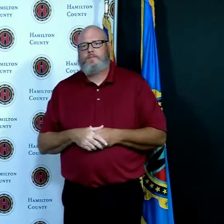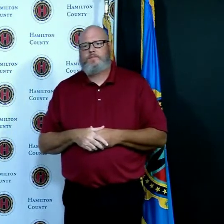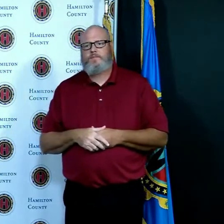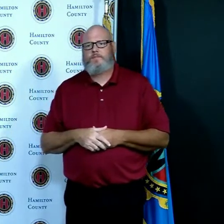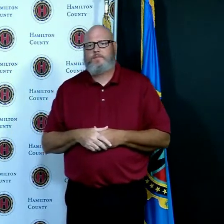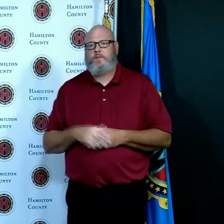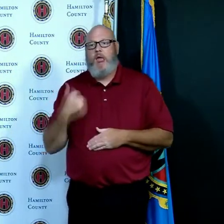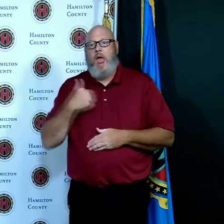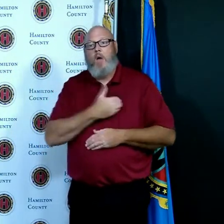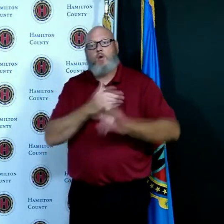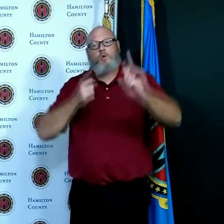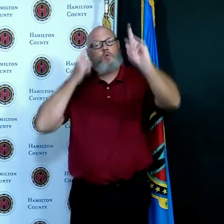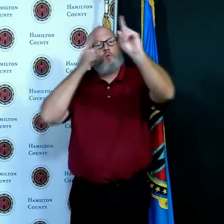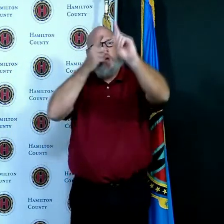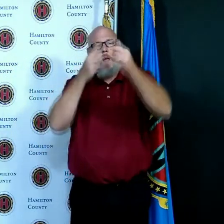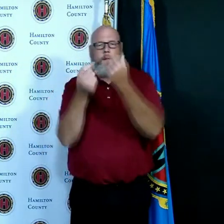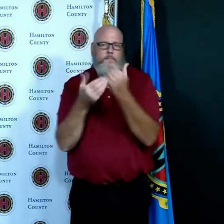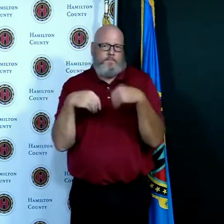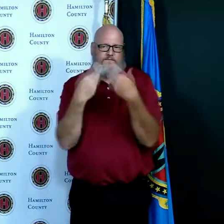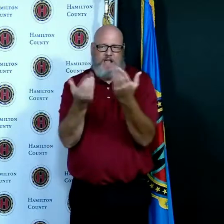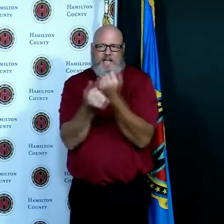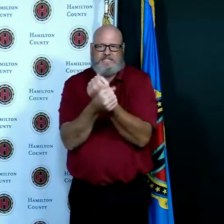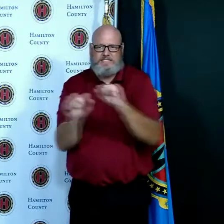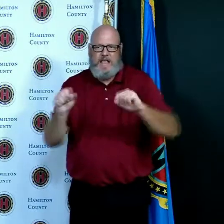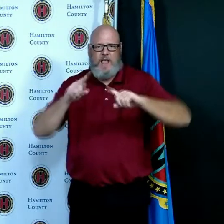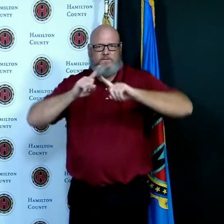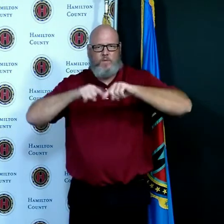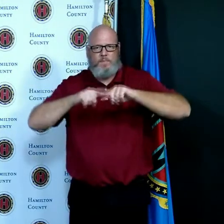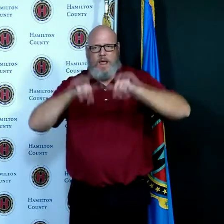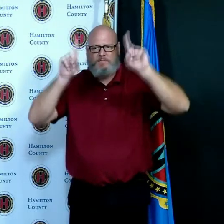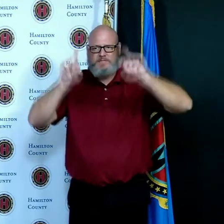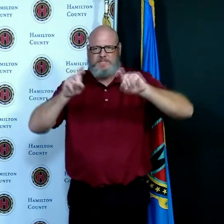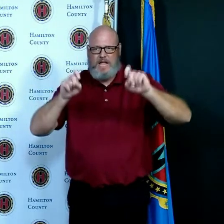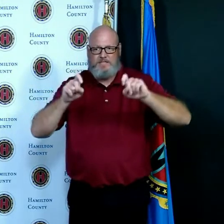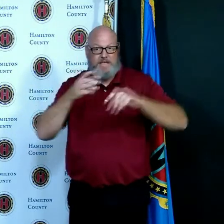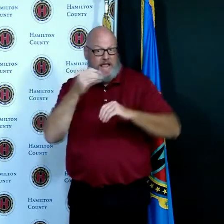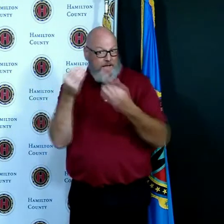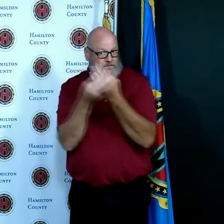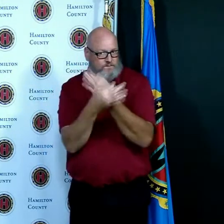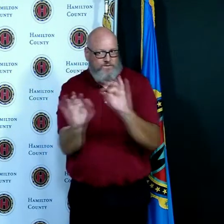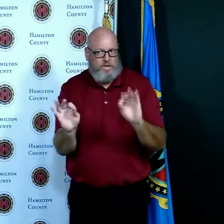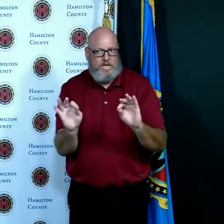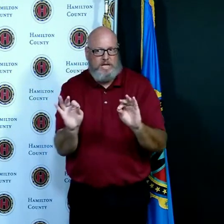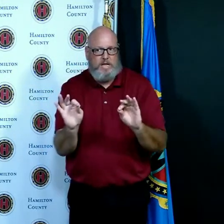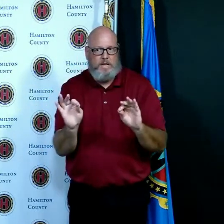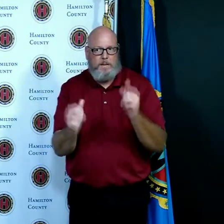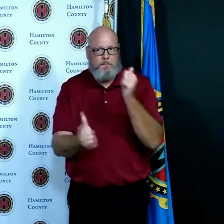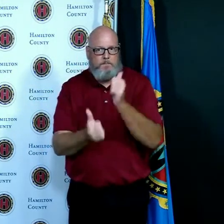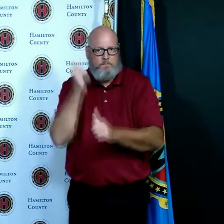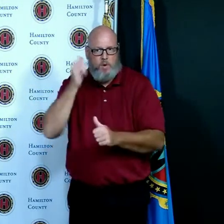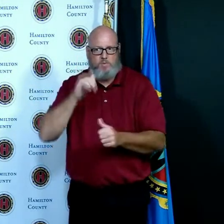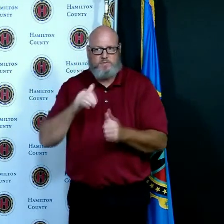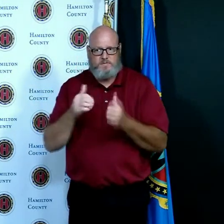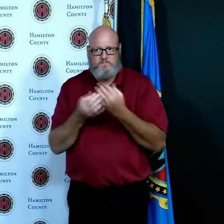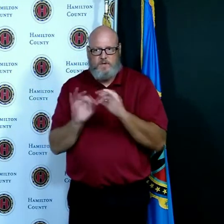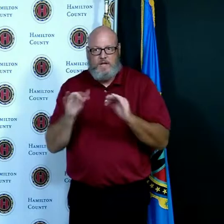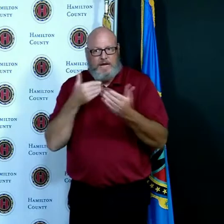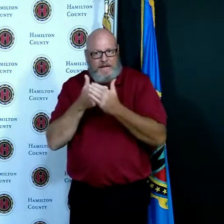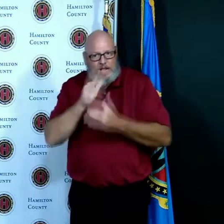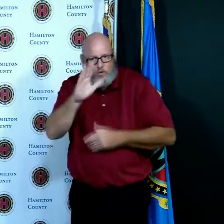reliable free testing where it's most convenient so near your homes it's available to all Hamilton County residents